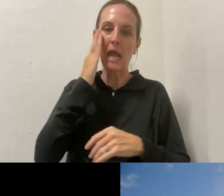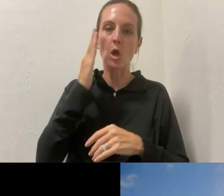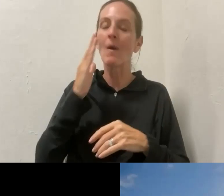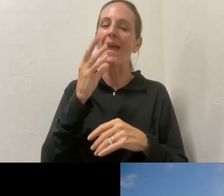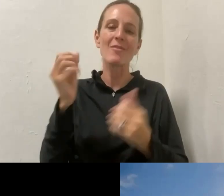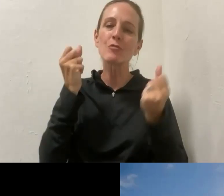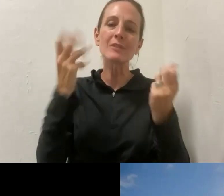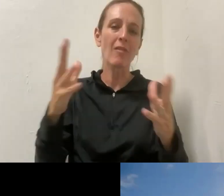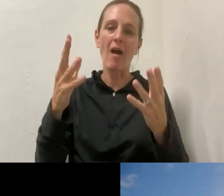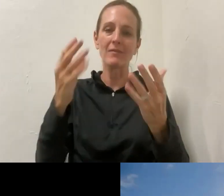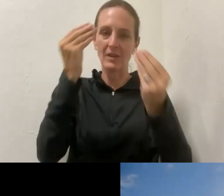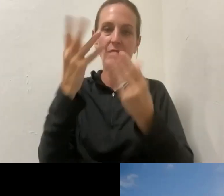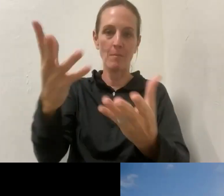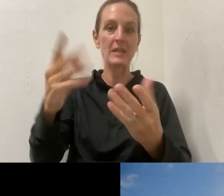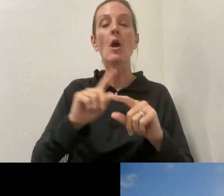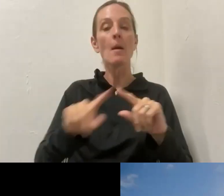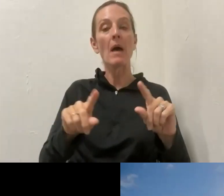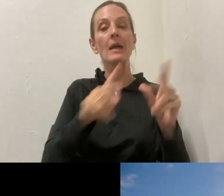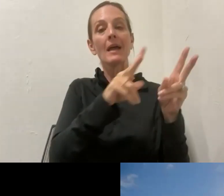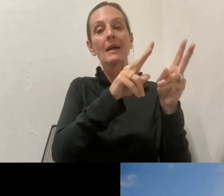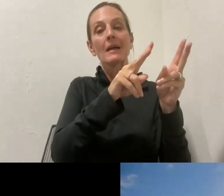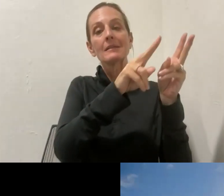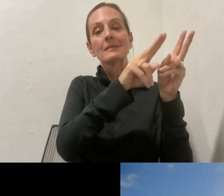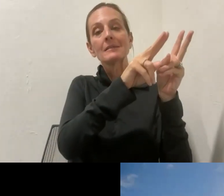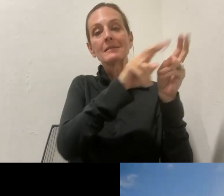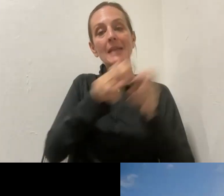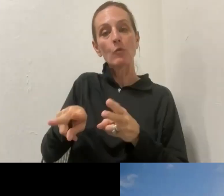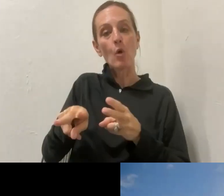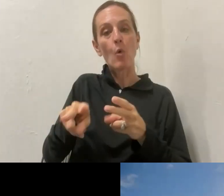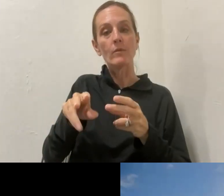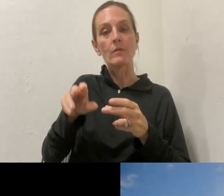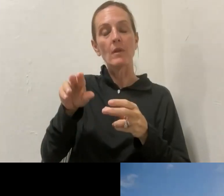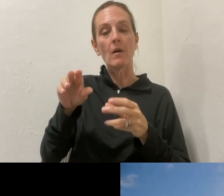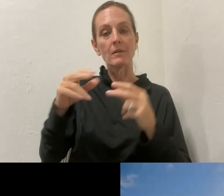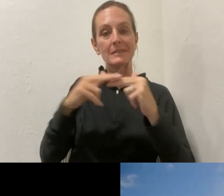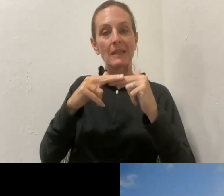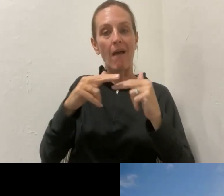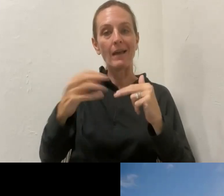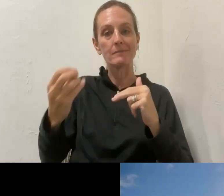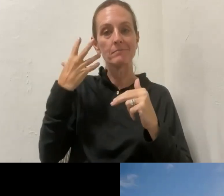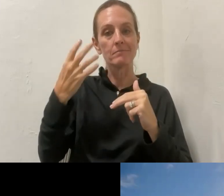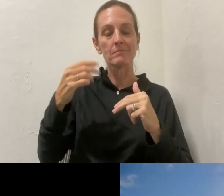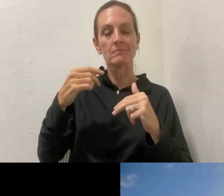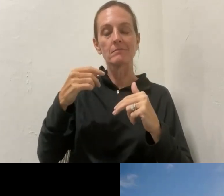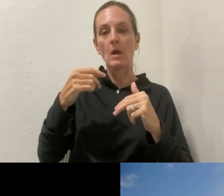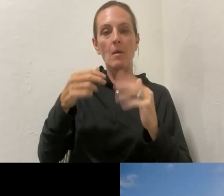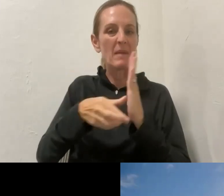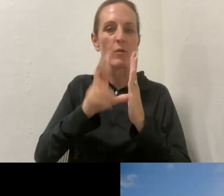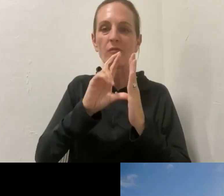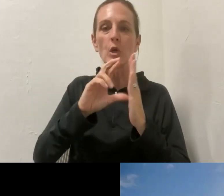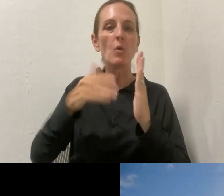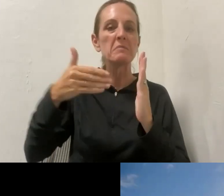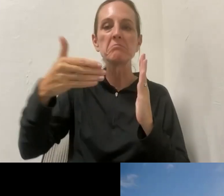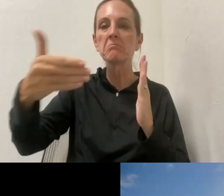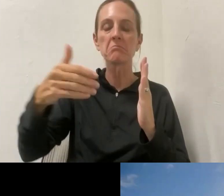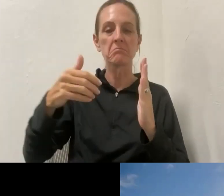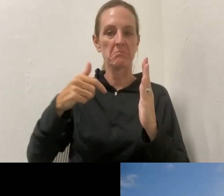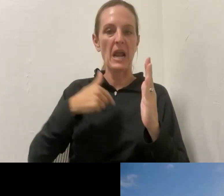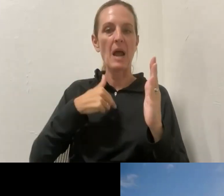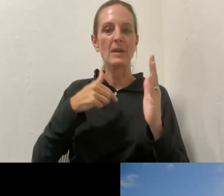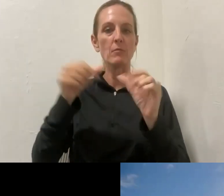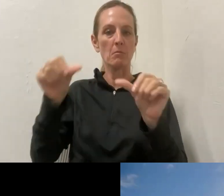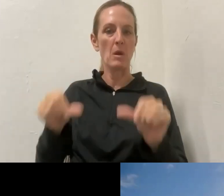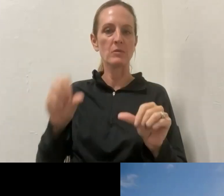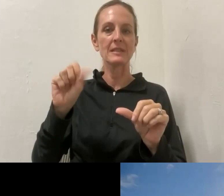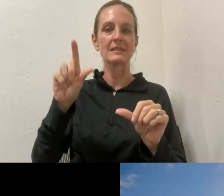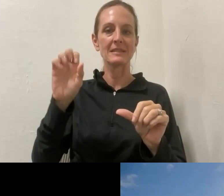download the slide deck that I will put in the Slack, and feel free to use this and review it.